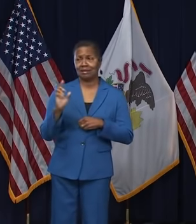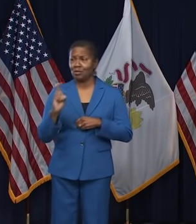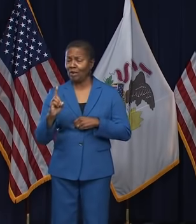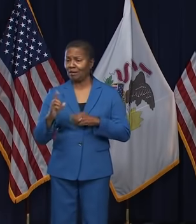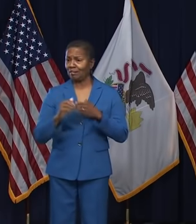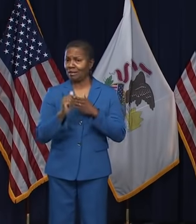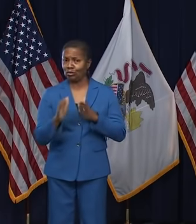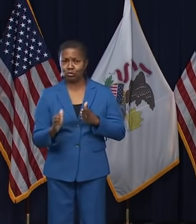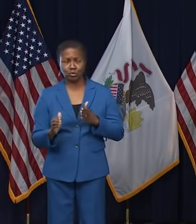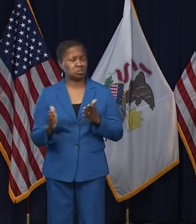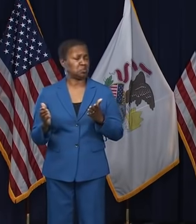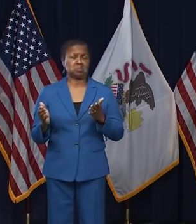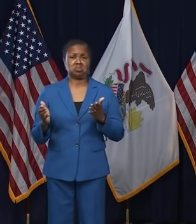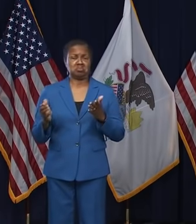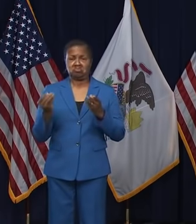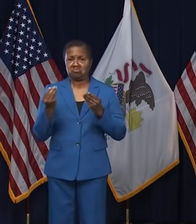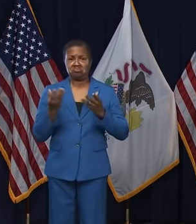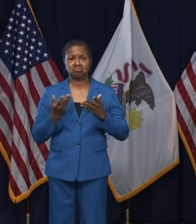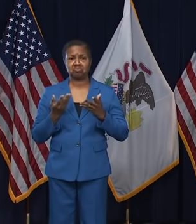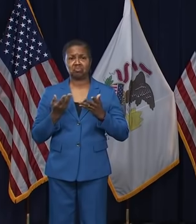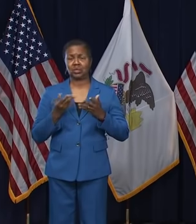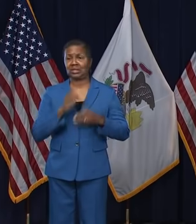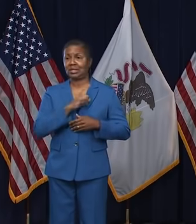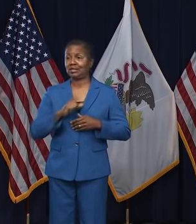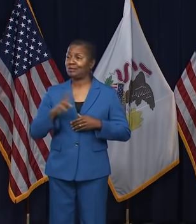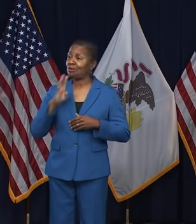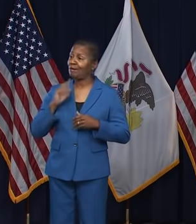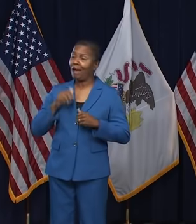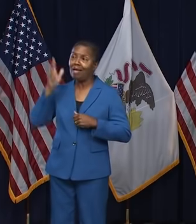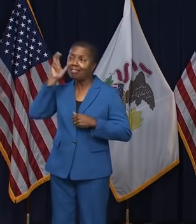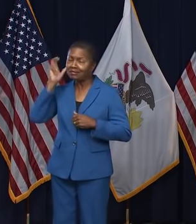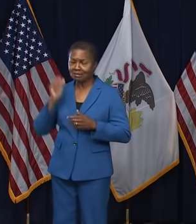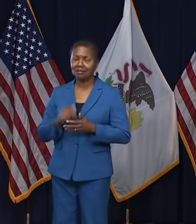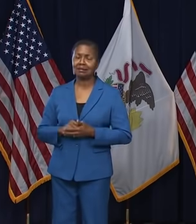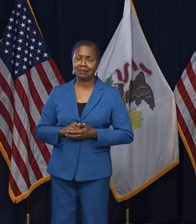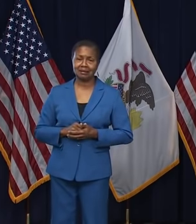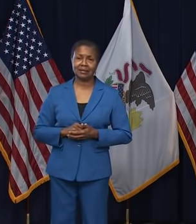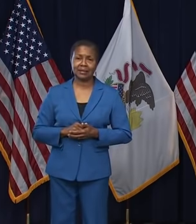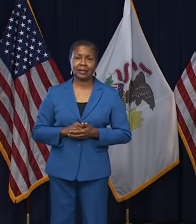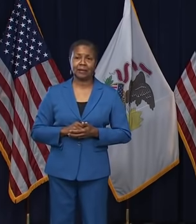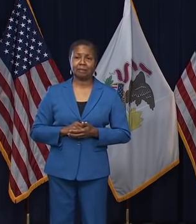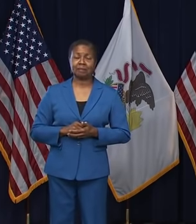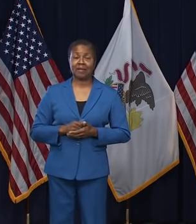to any other Republican legislator democratic